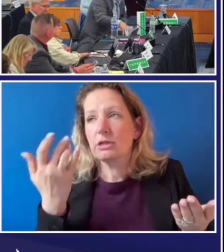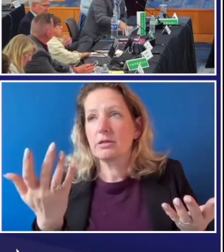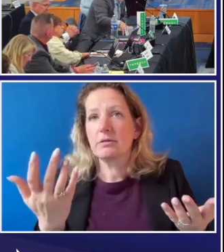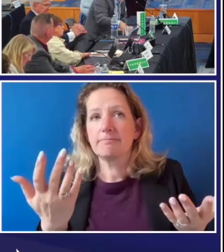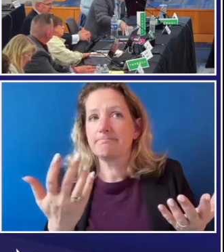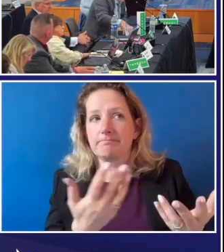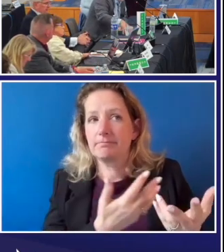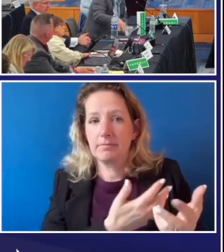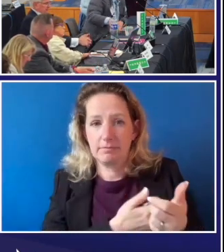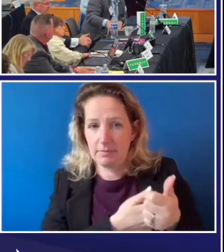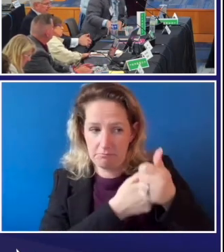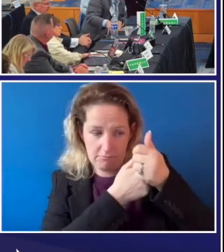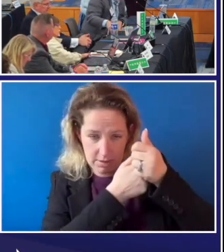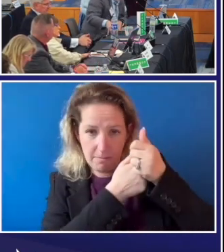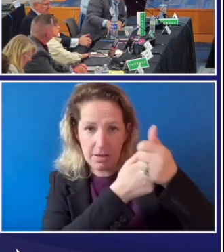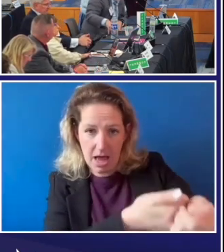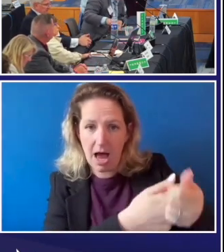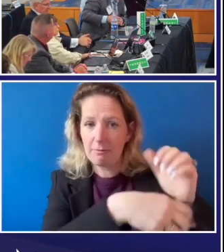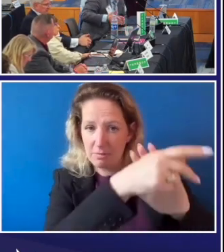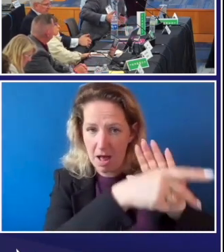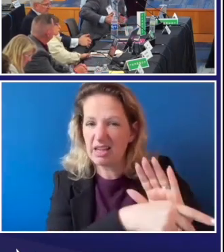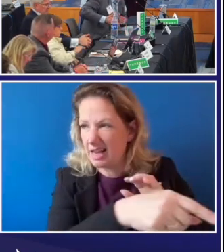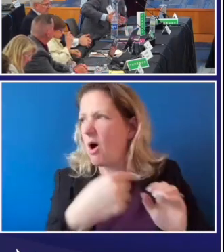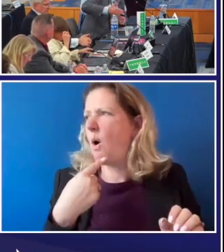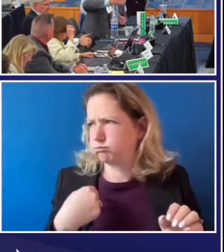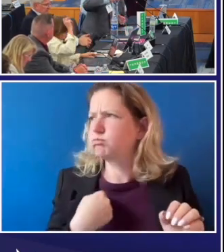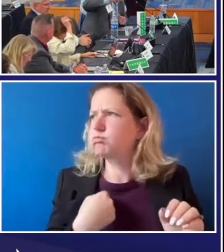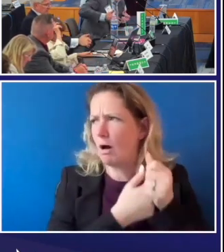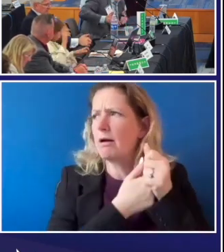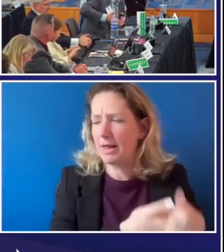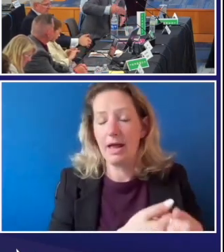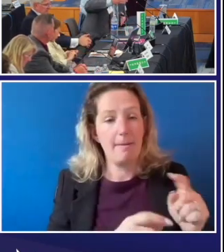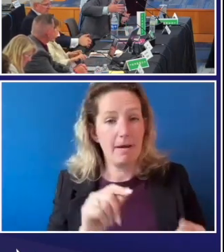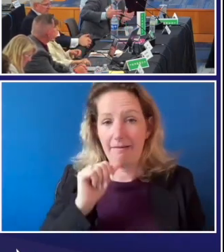with these policies, but they actually they are not. So if you have a backchannel, a hotline or